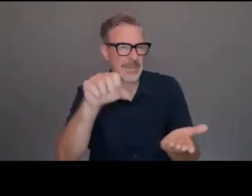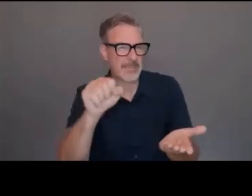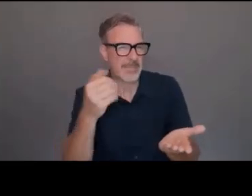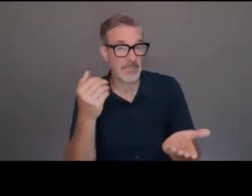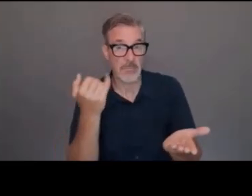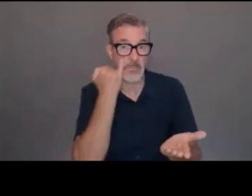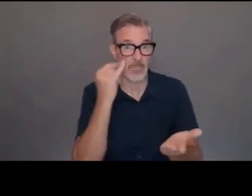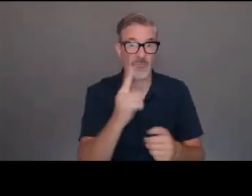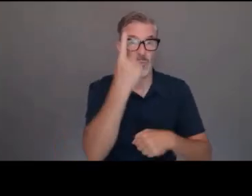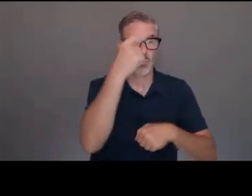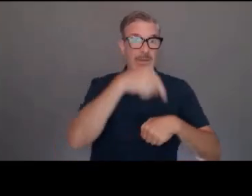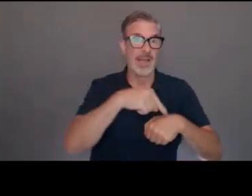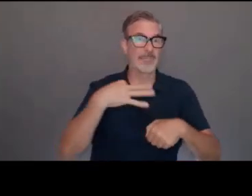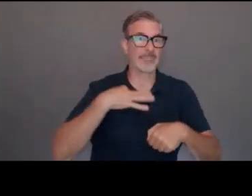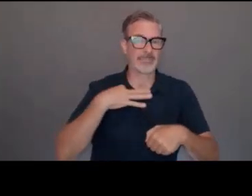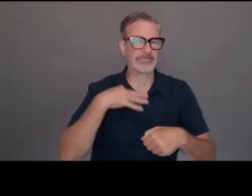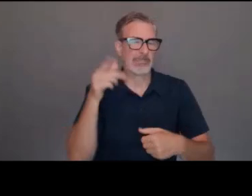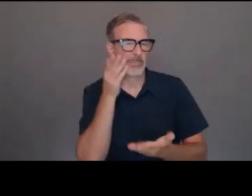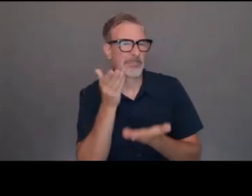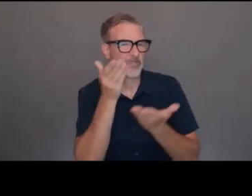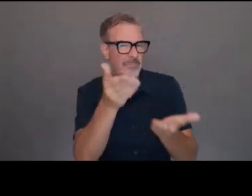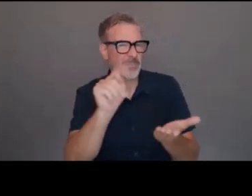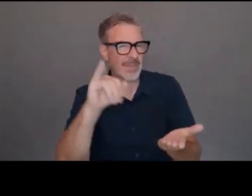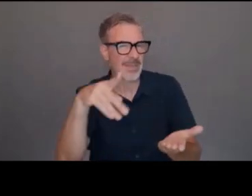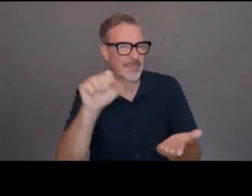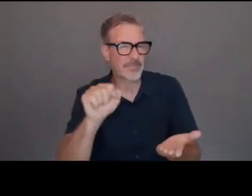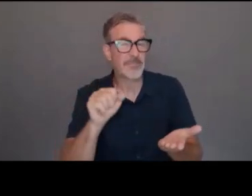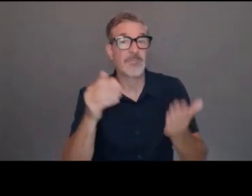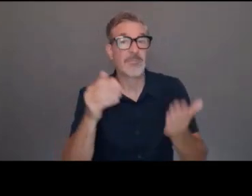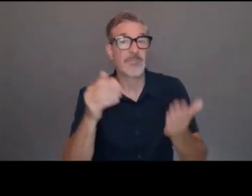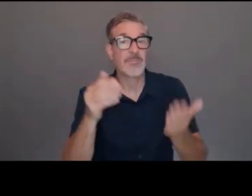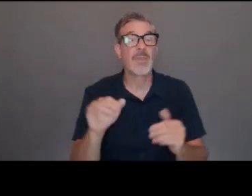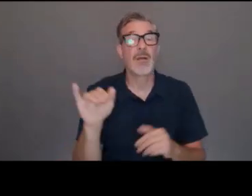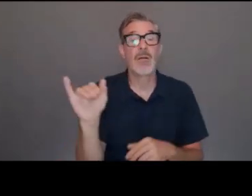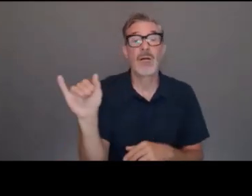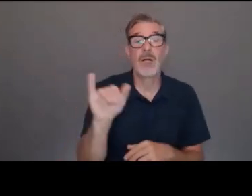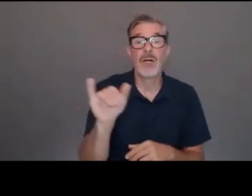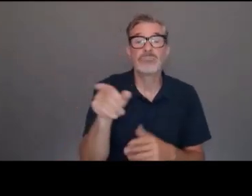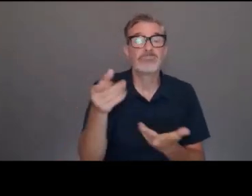Other areas of Council's website could be the latest Funding Opportunities and Portal updates.